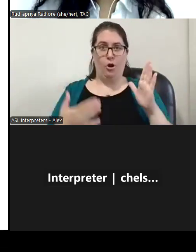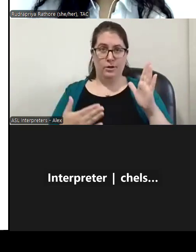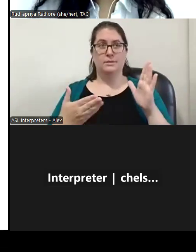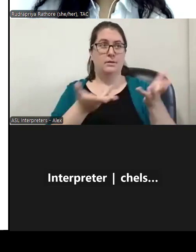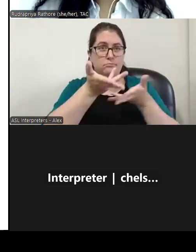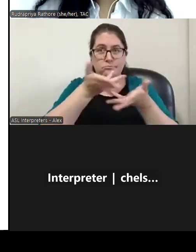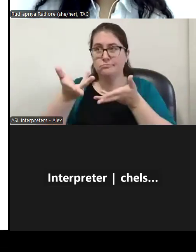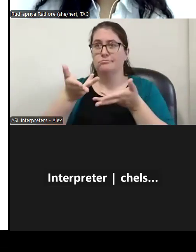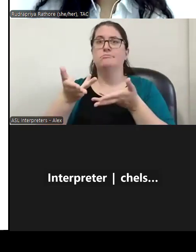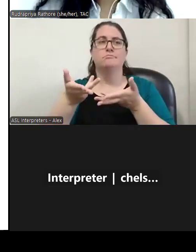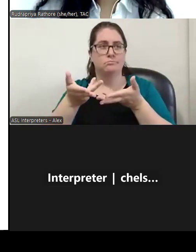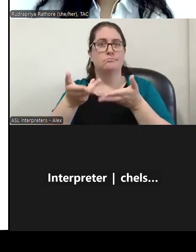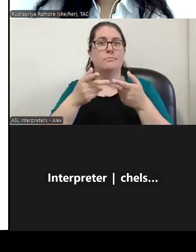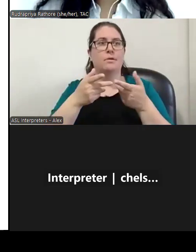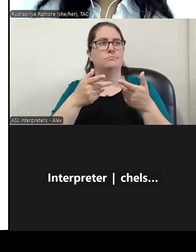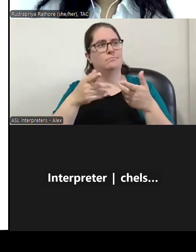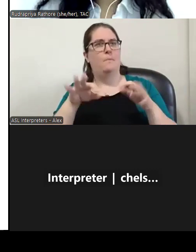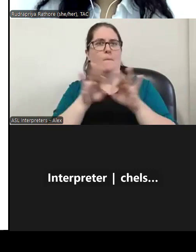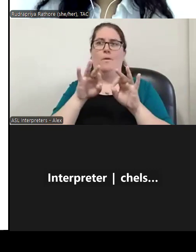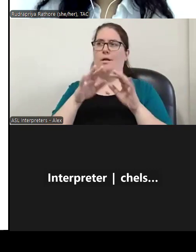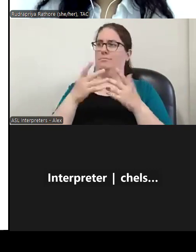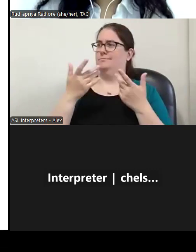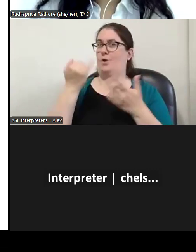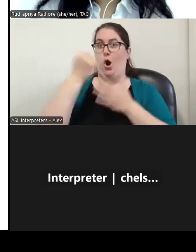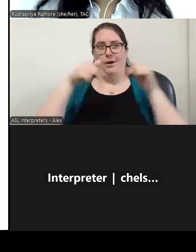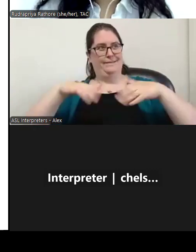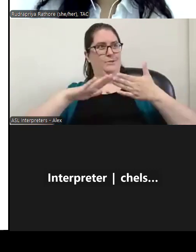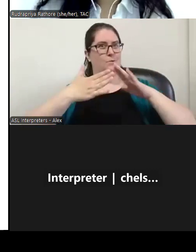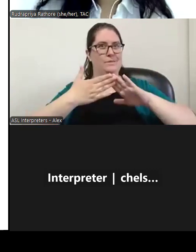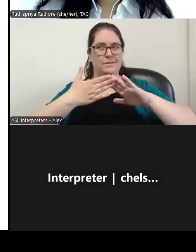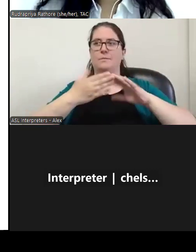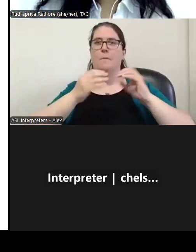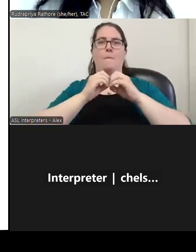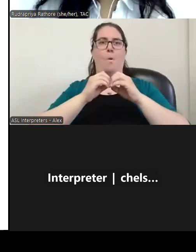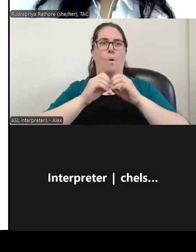uh and to make being an artist in the city more possible and hopefully more sustainable